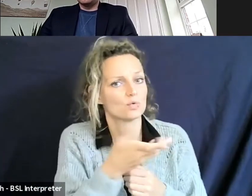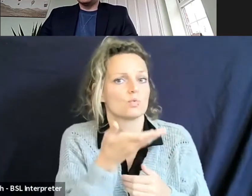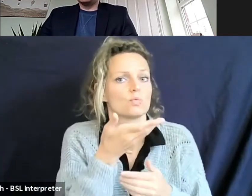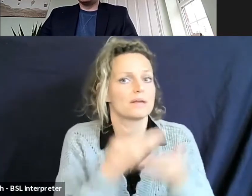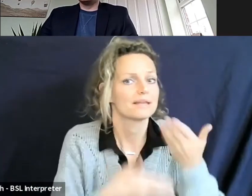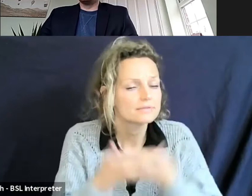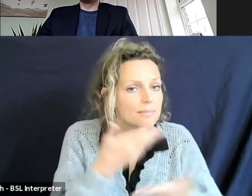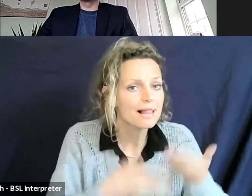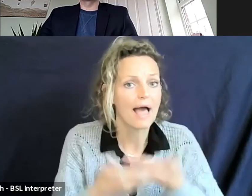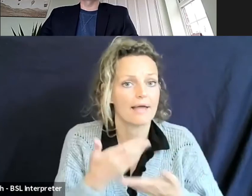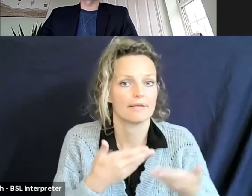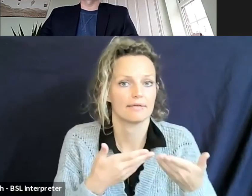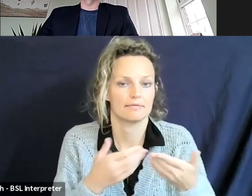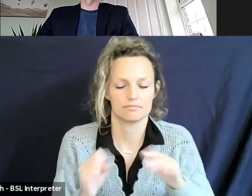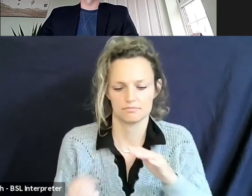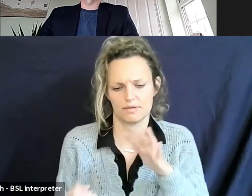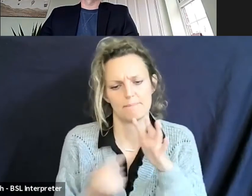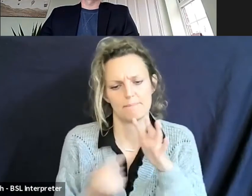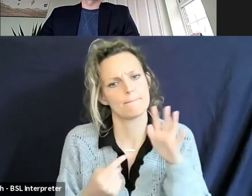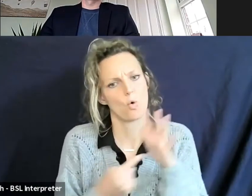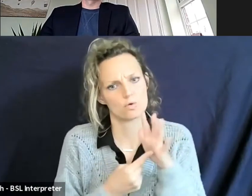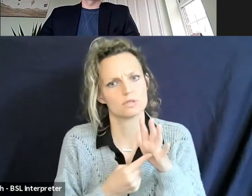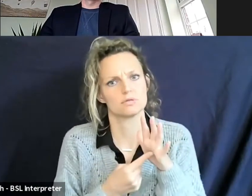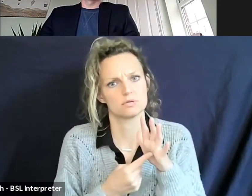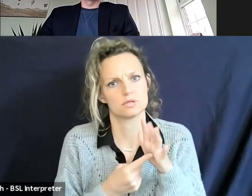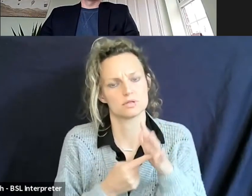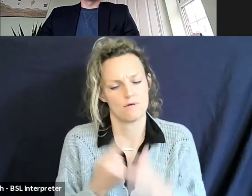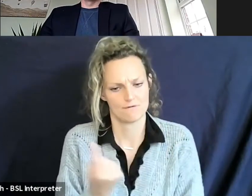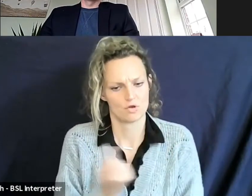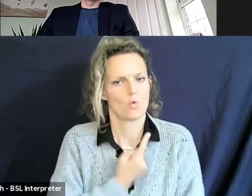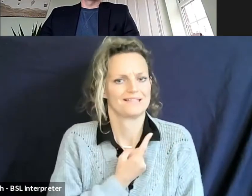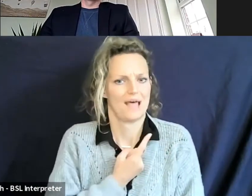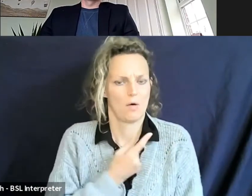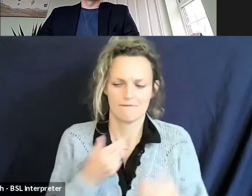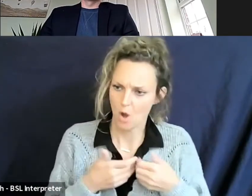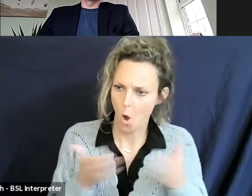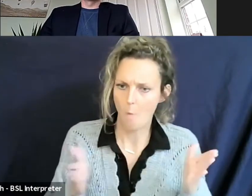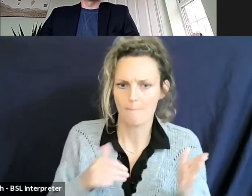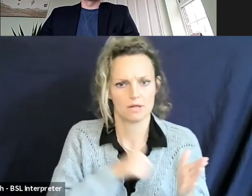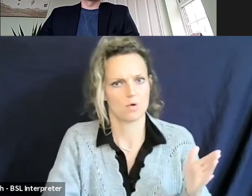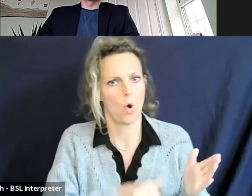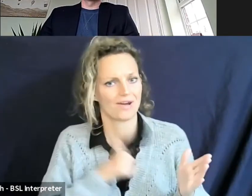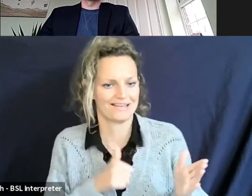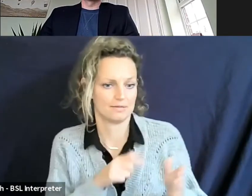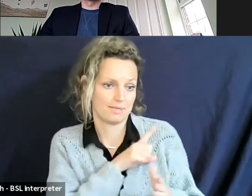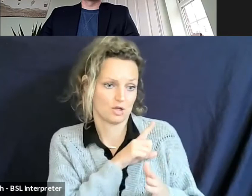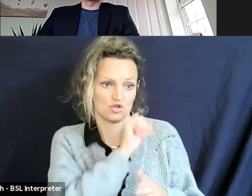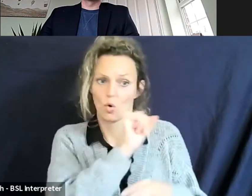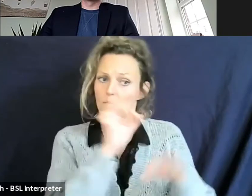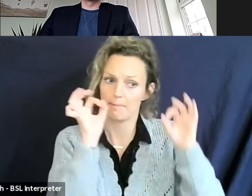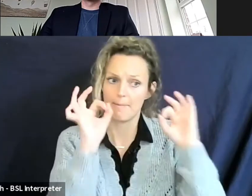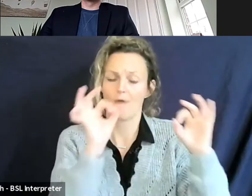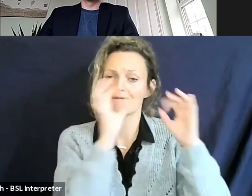I bet you wouldn't go back there.